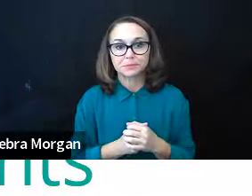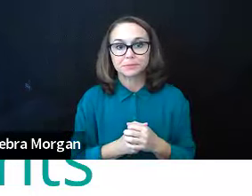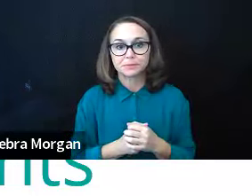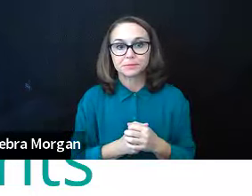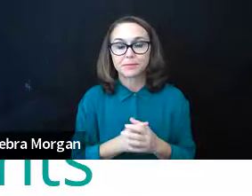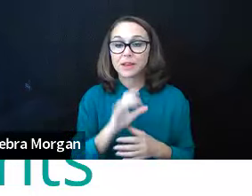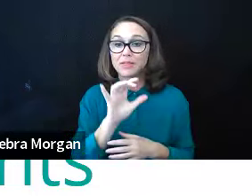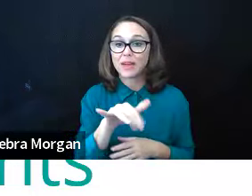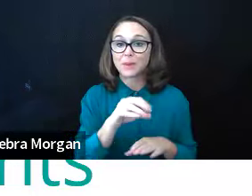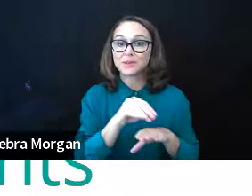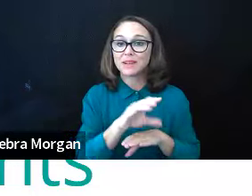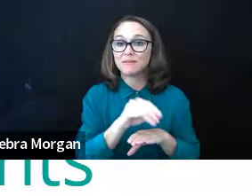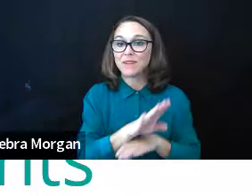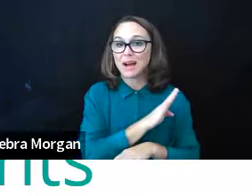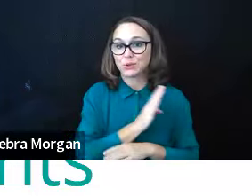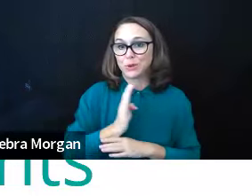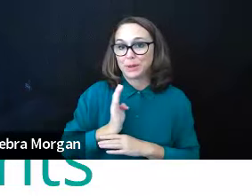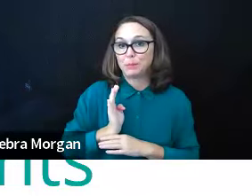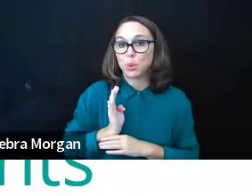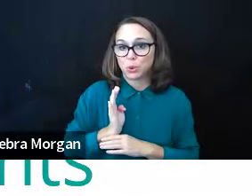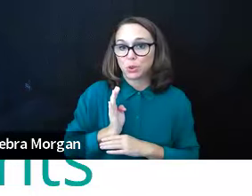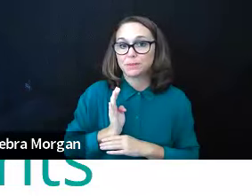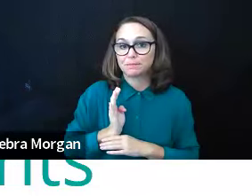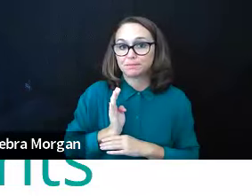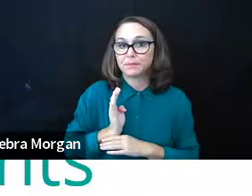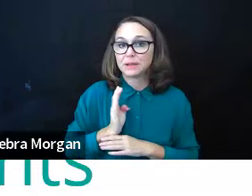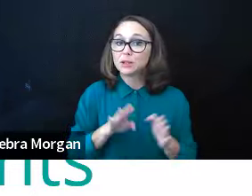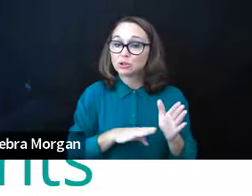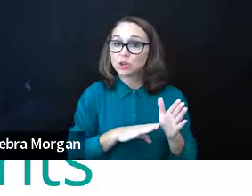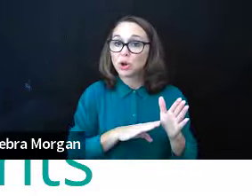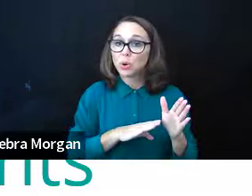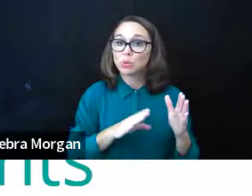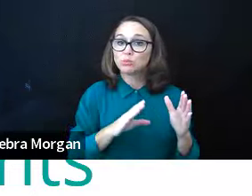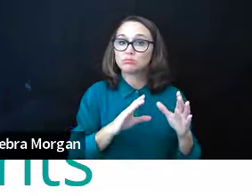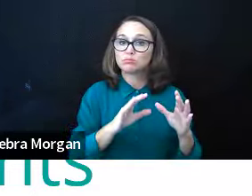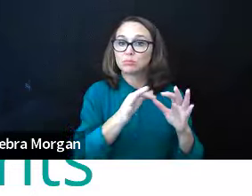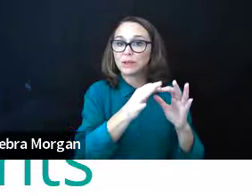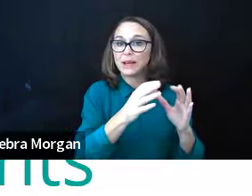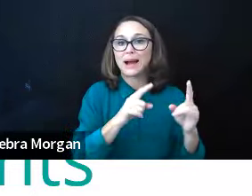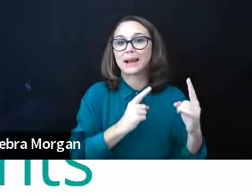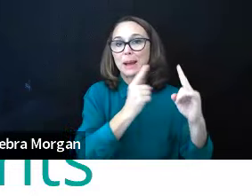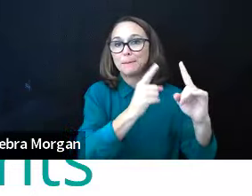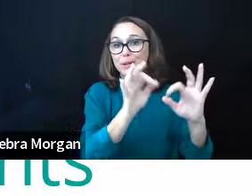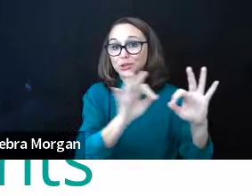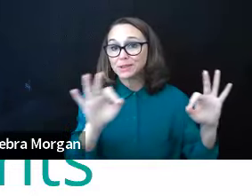that me, as we called it. So, we developed a mission statement. Involved additional people,